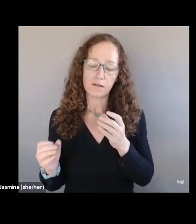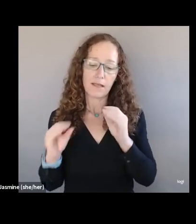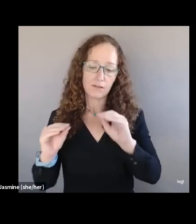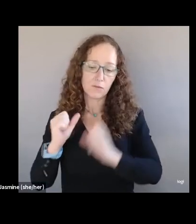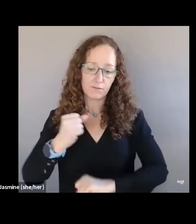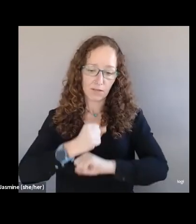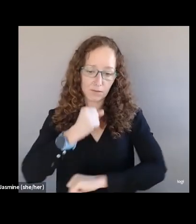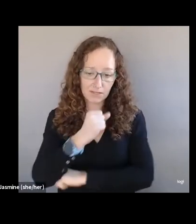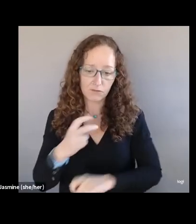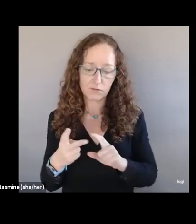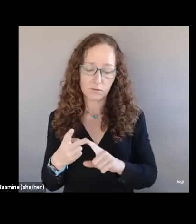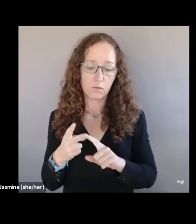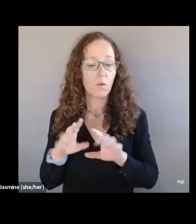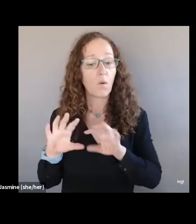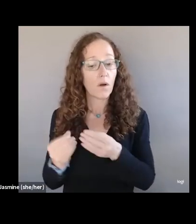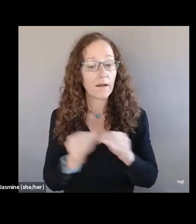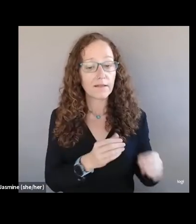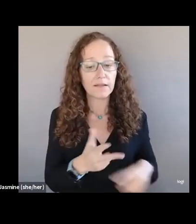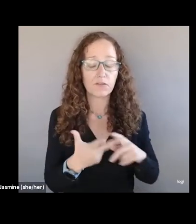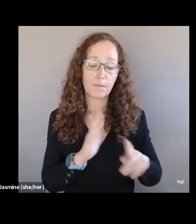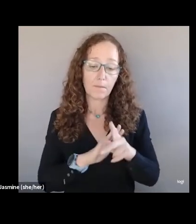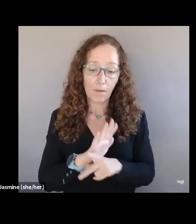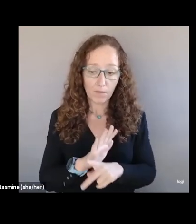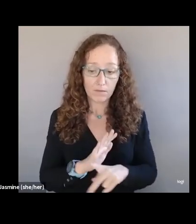policy in the School of Education at the University of